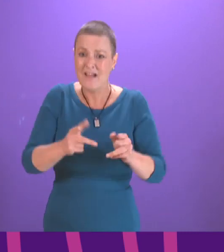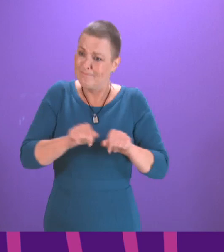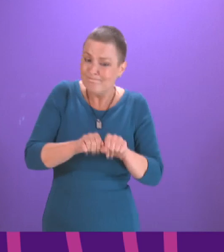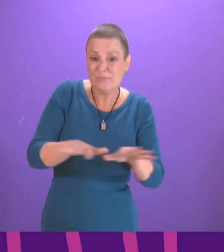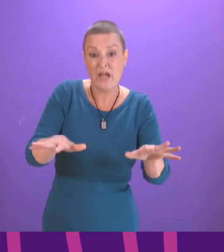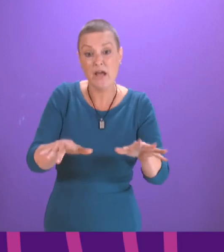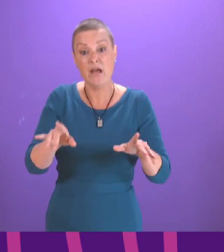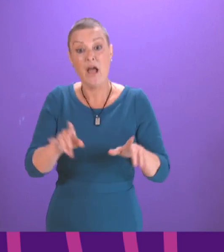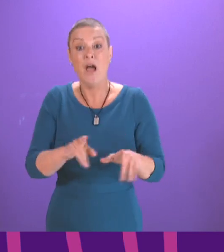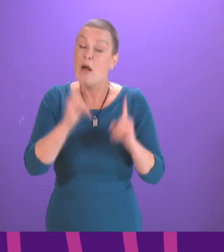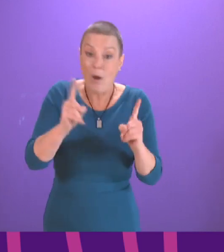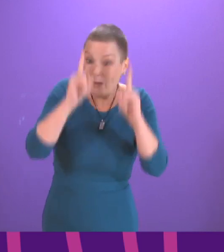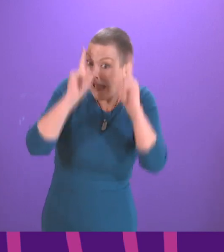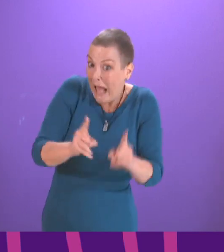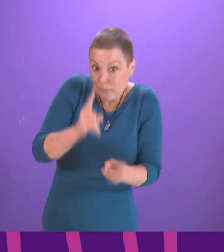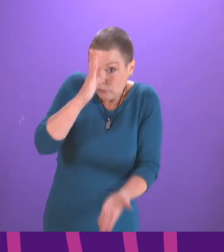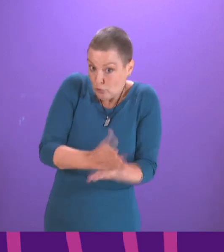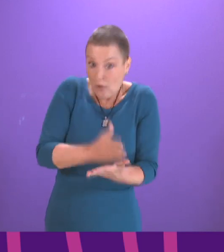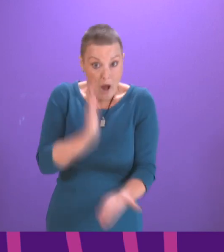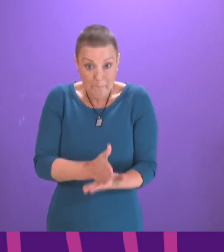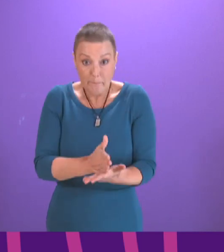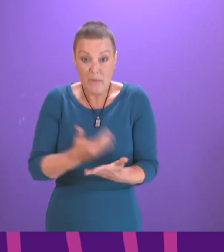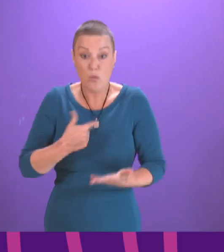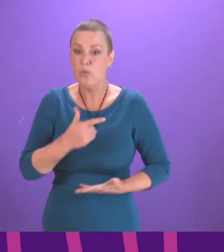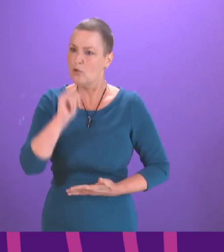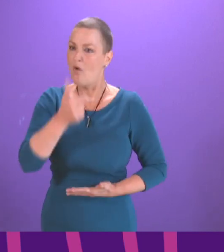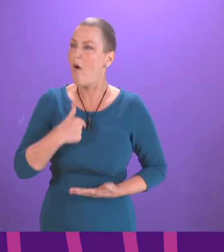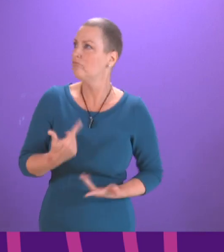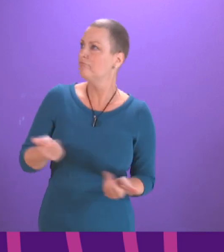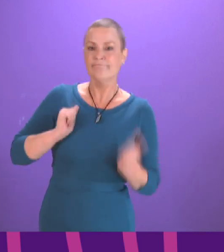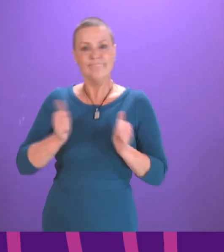our position. Although we cannot be certain and have no grounds for complacency, we see